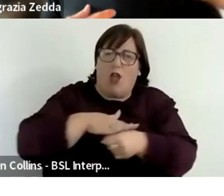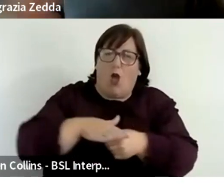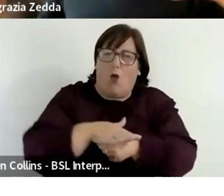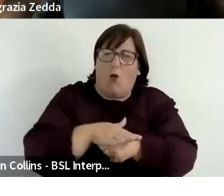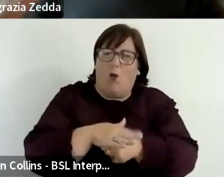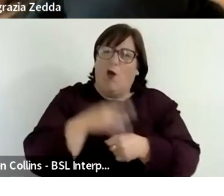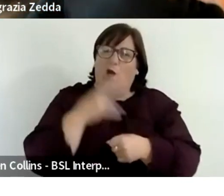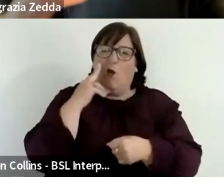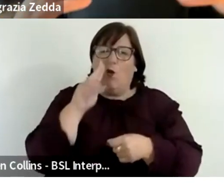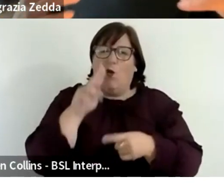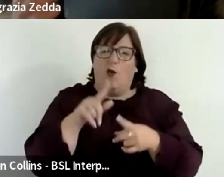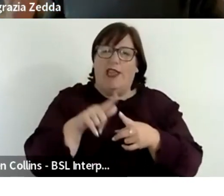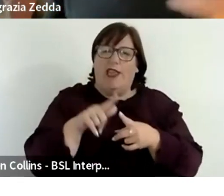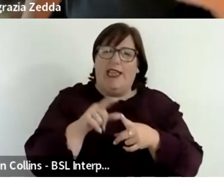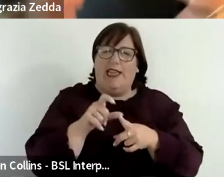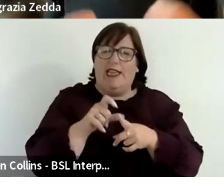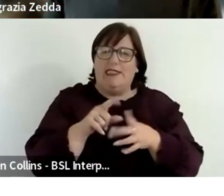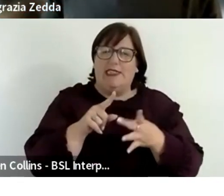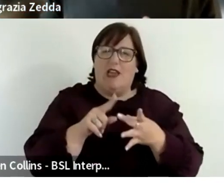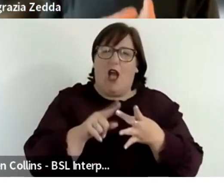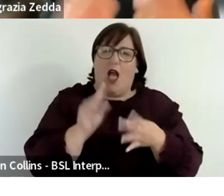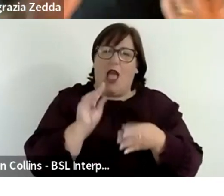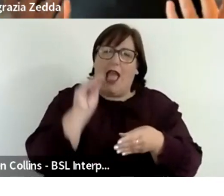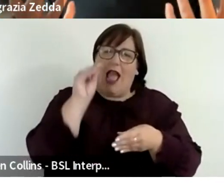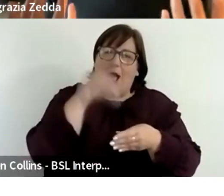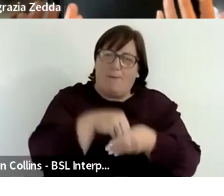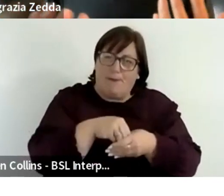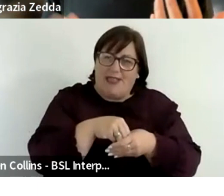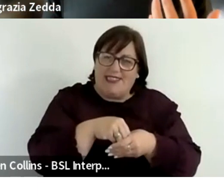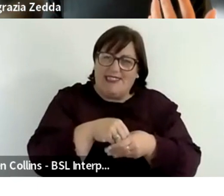different needs, that is sometimes conflicting.